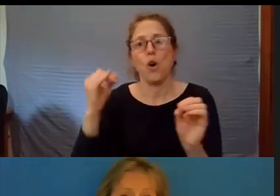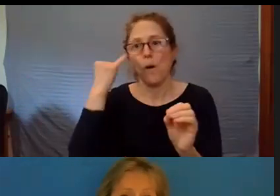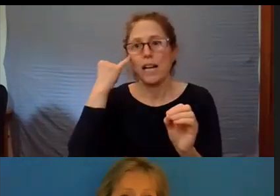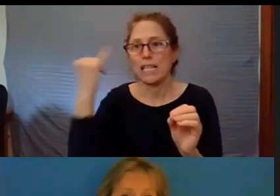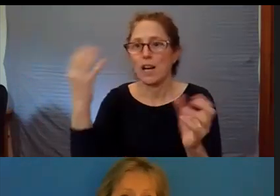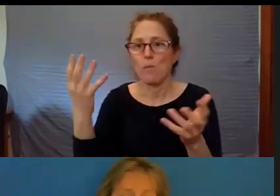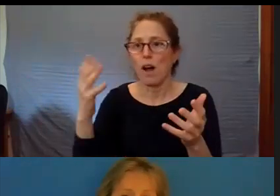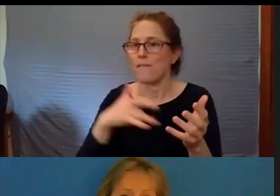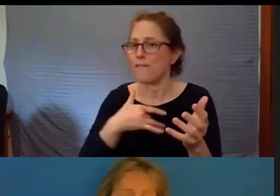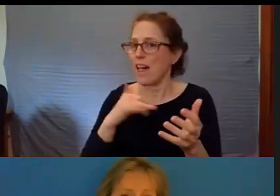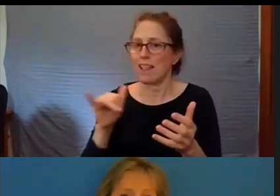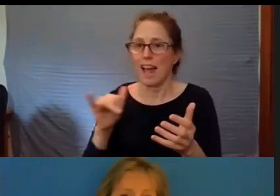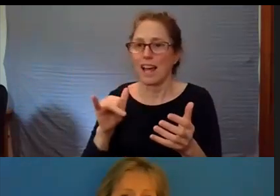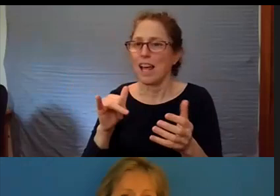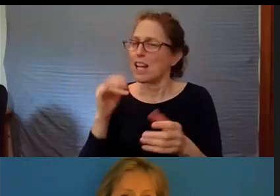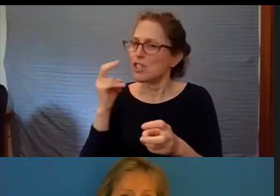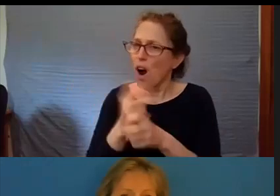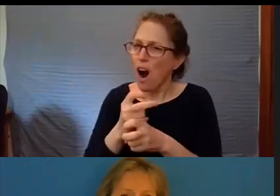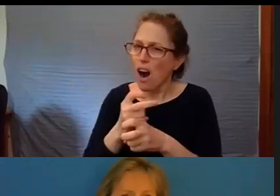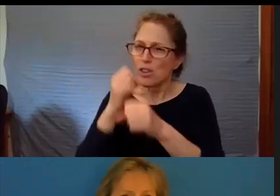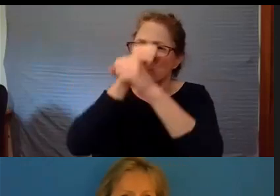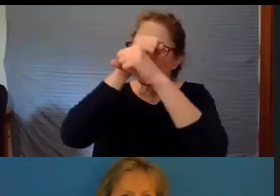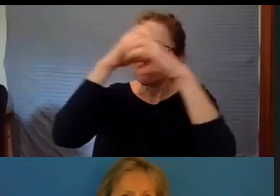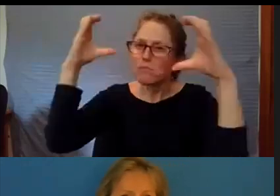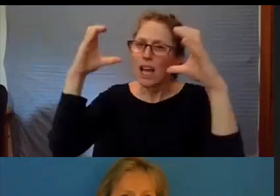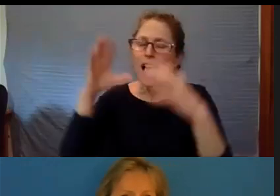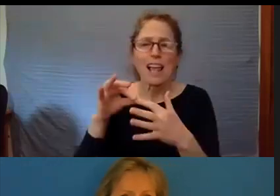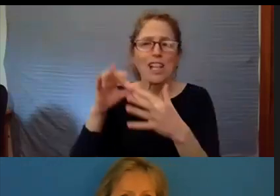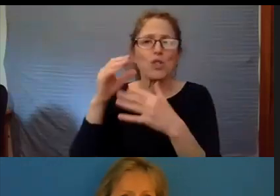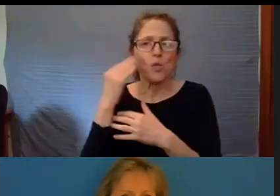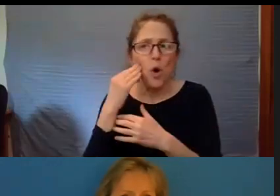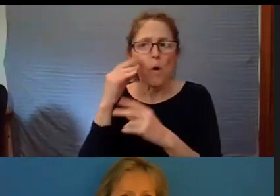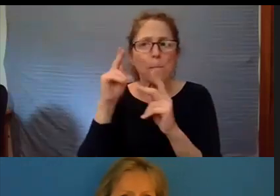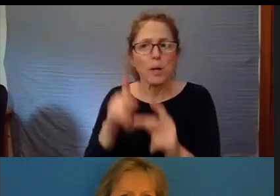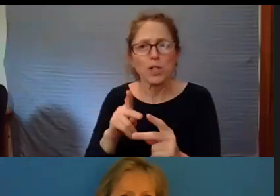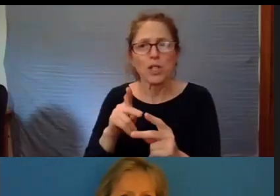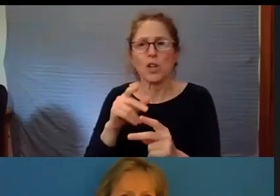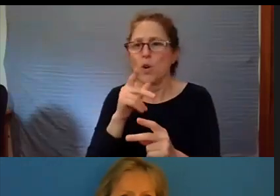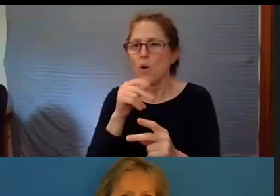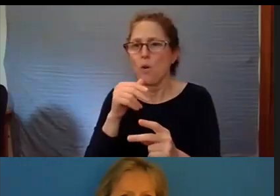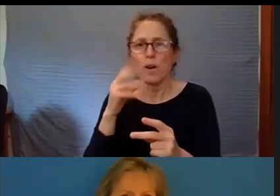who is going through it, or you have read first hand accounts of people who are going through it, and so I would say